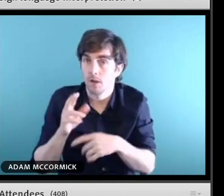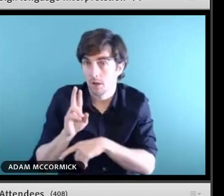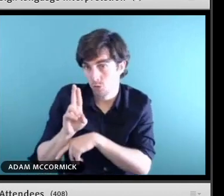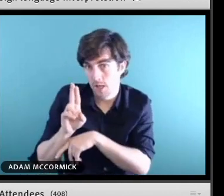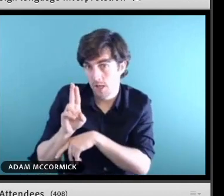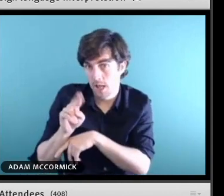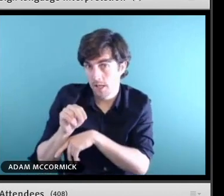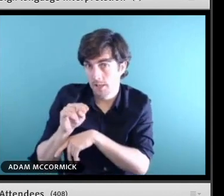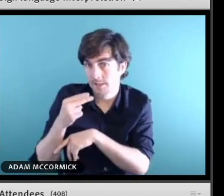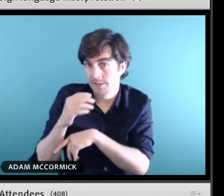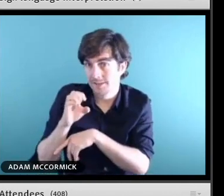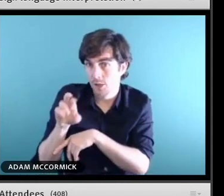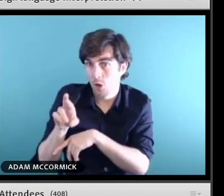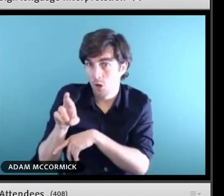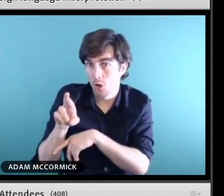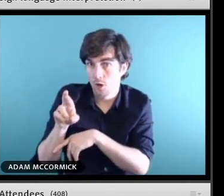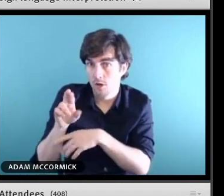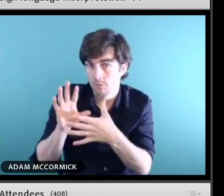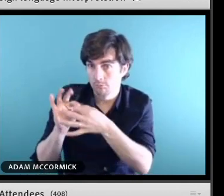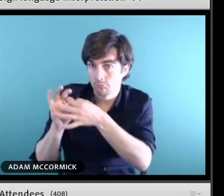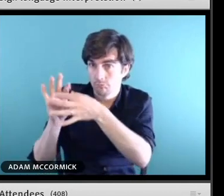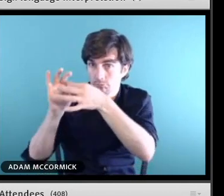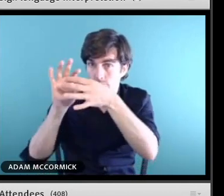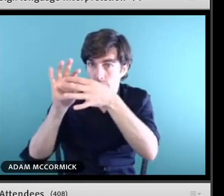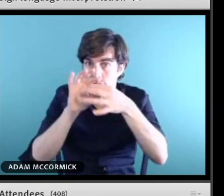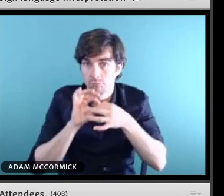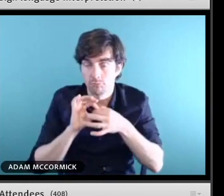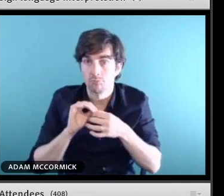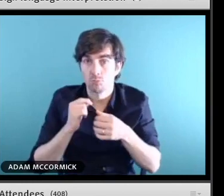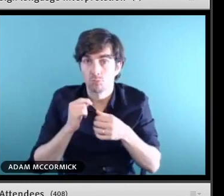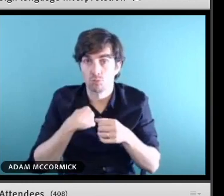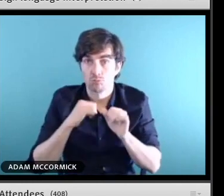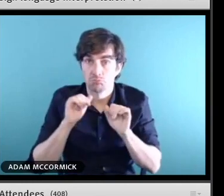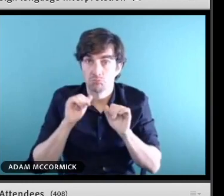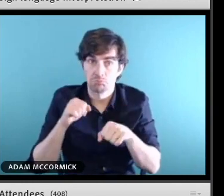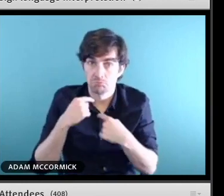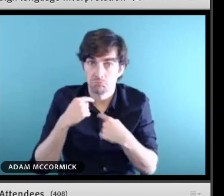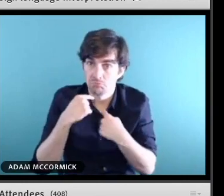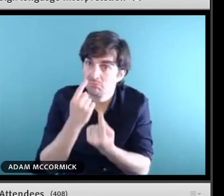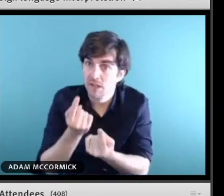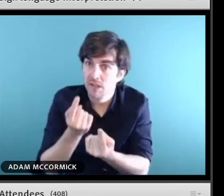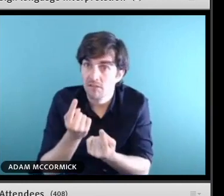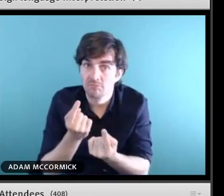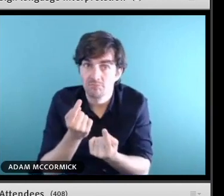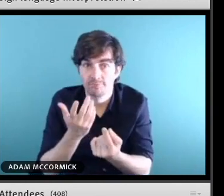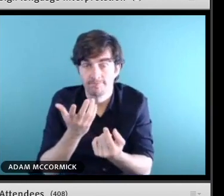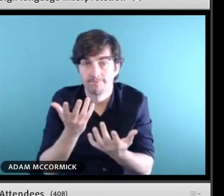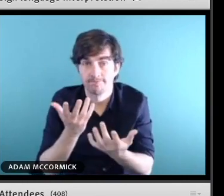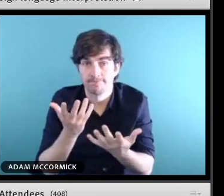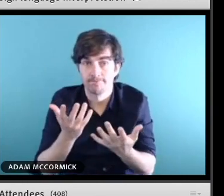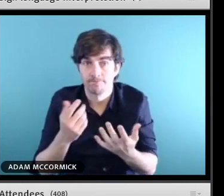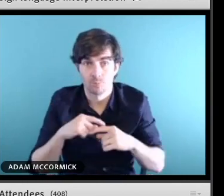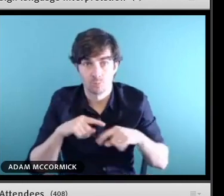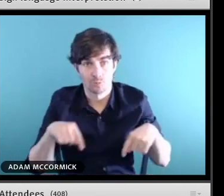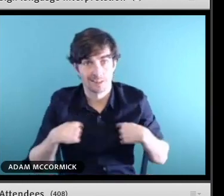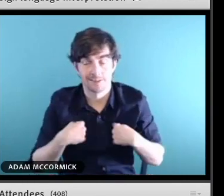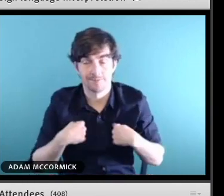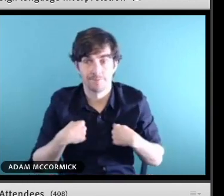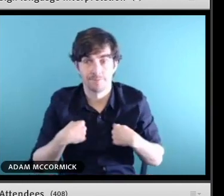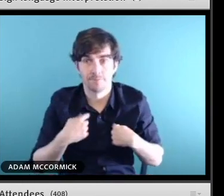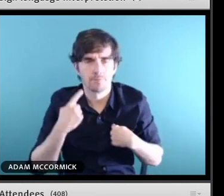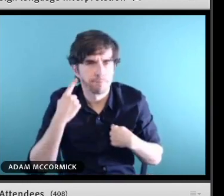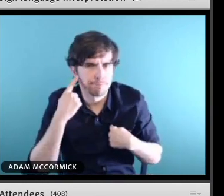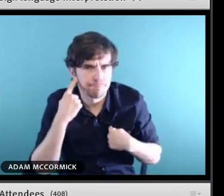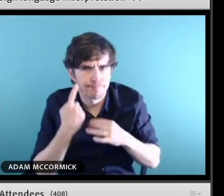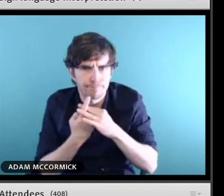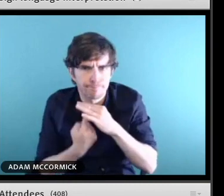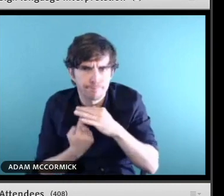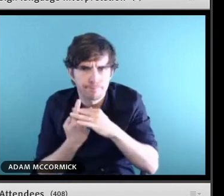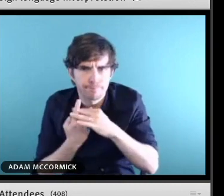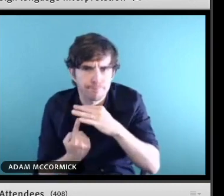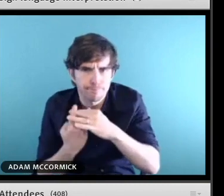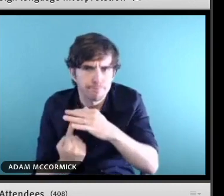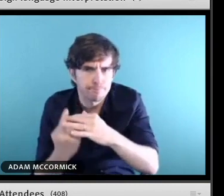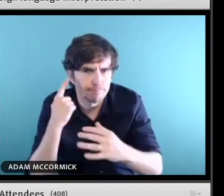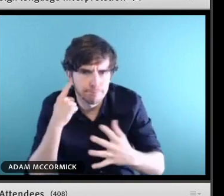quiet, but I can raise that. Thank you so much for sharing the recording. We really